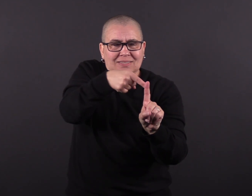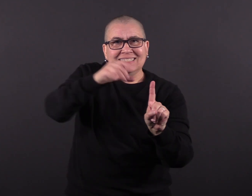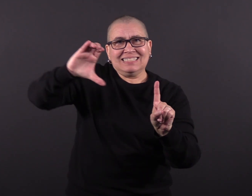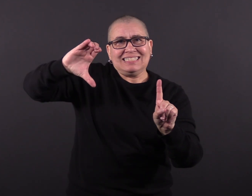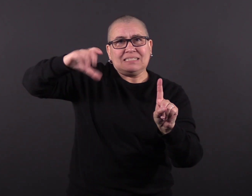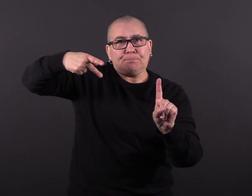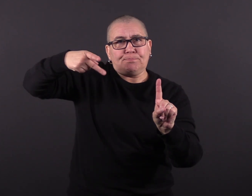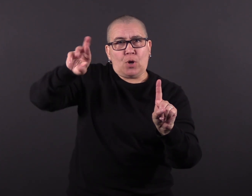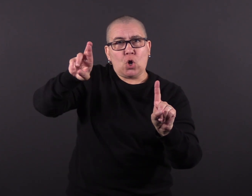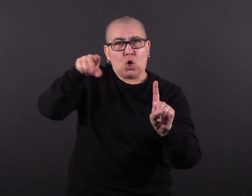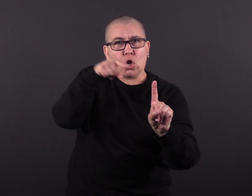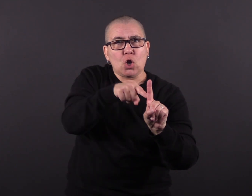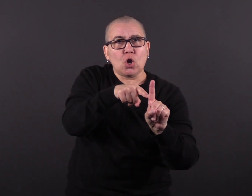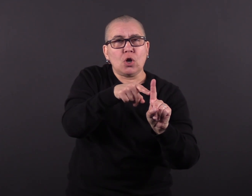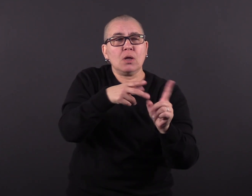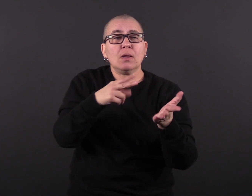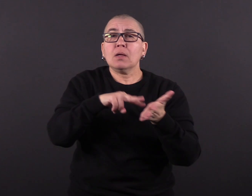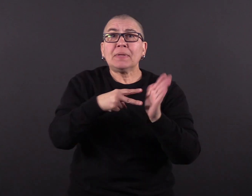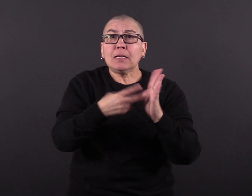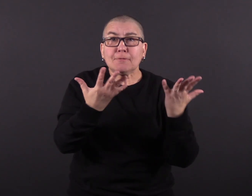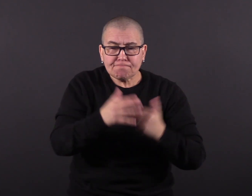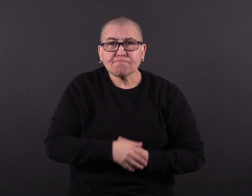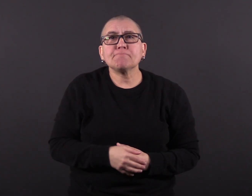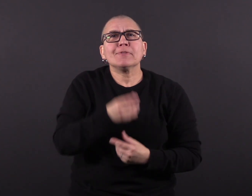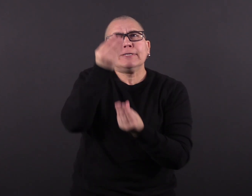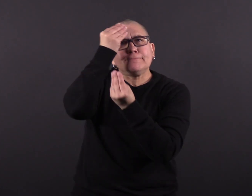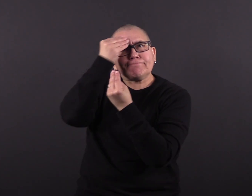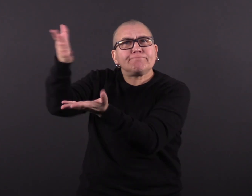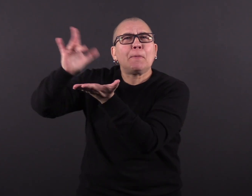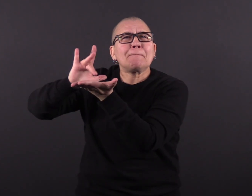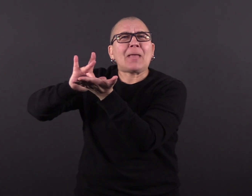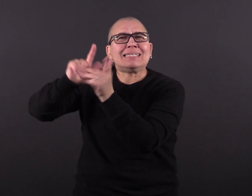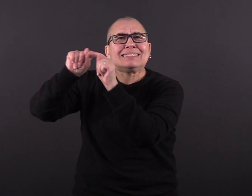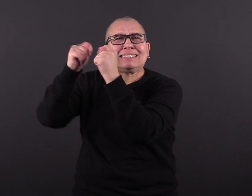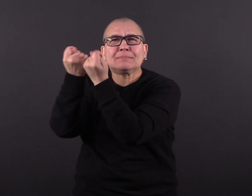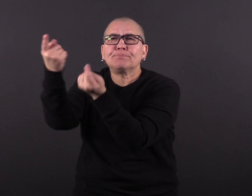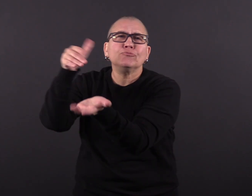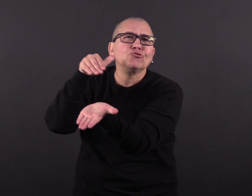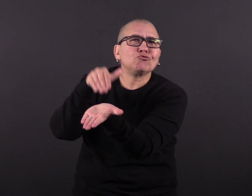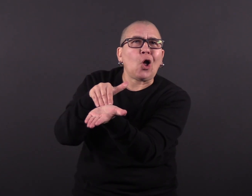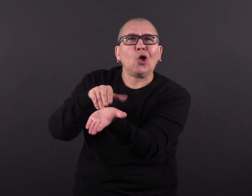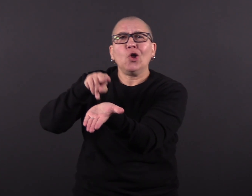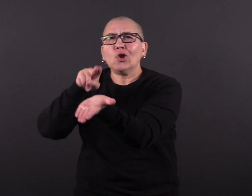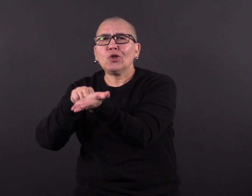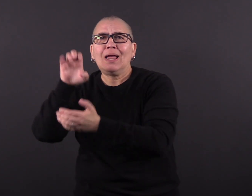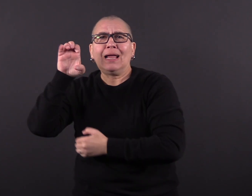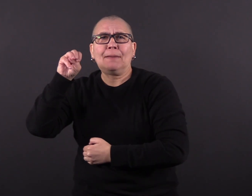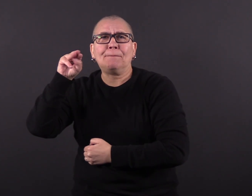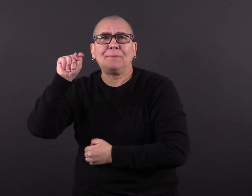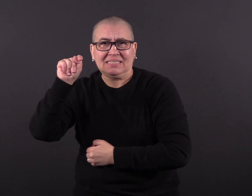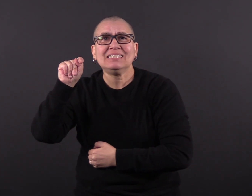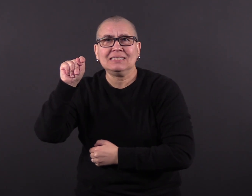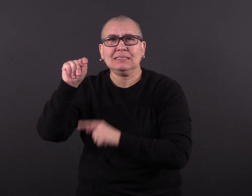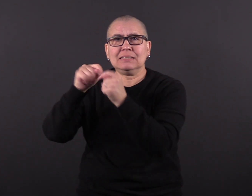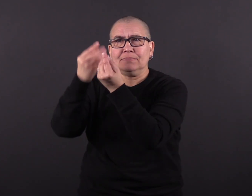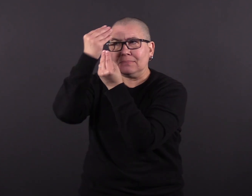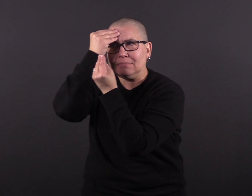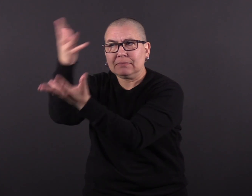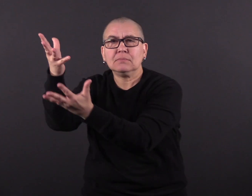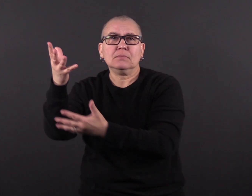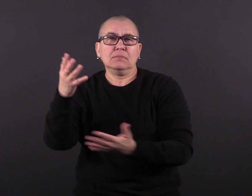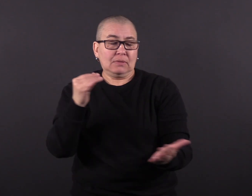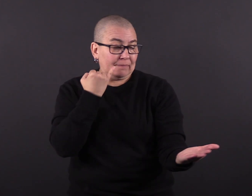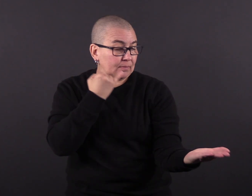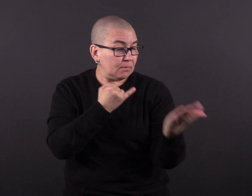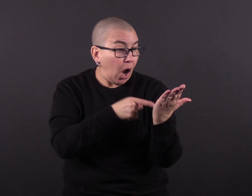document that tells medical providers, such as doctors and nurses, whether to perform CPR